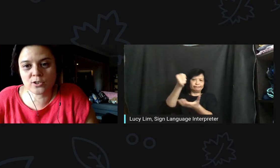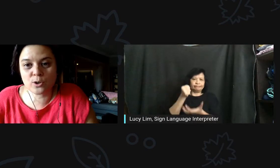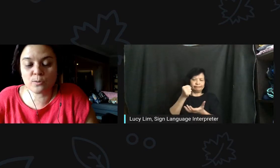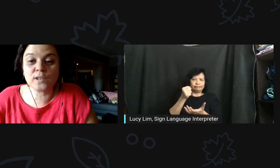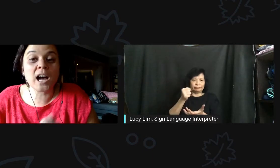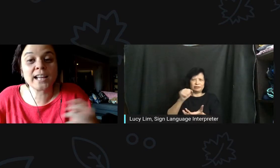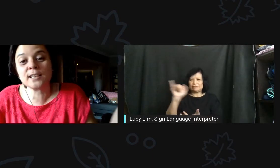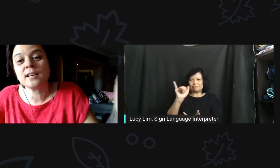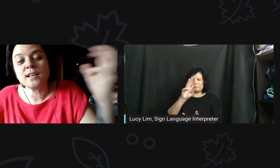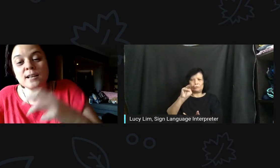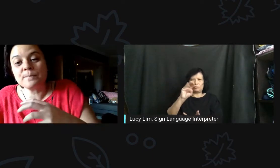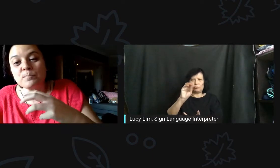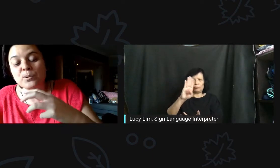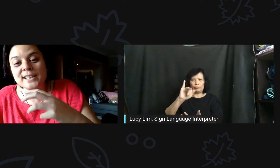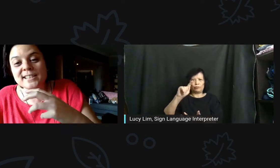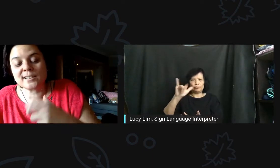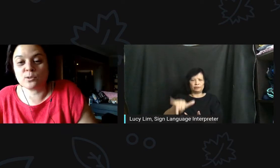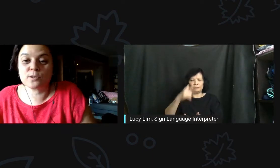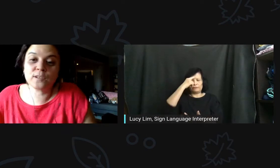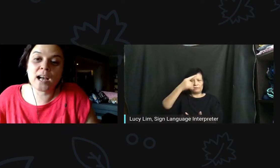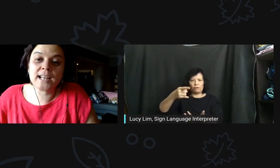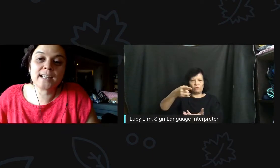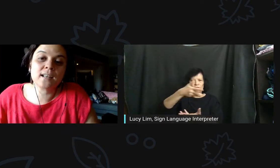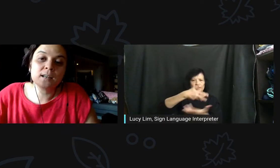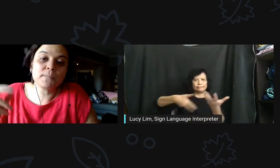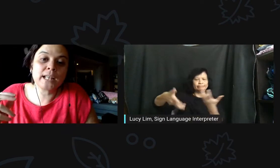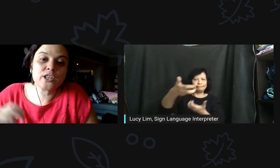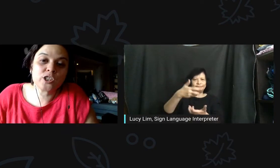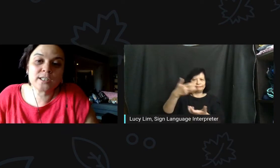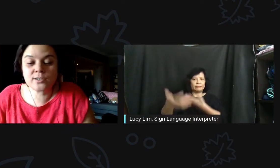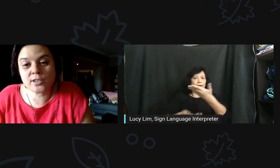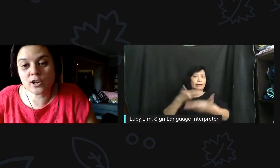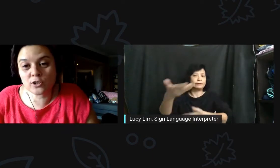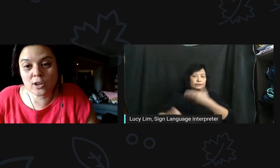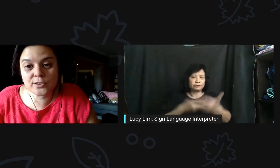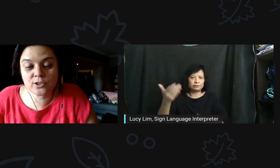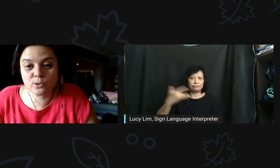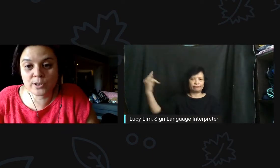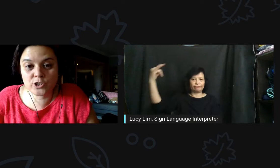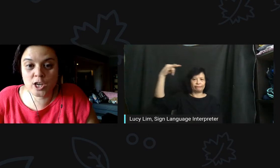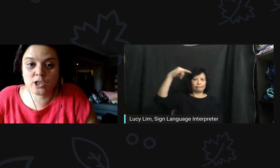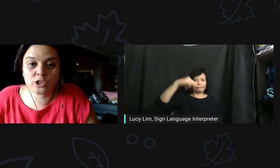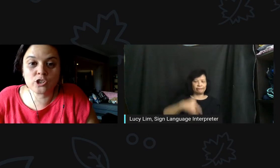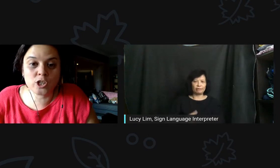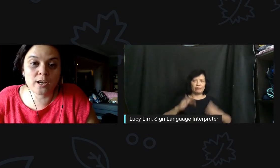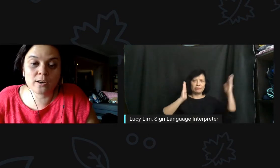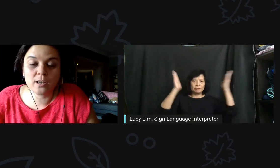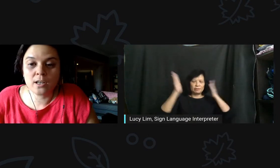So flying Brits or flying Malaysians accross to exchange and share.